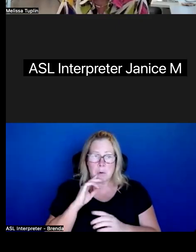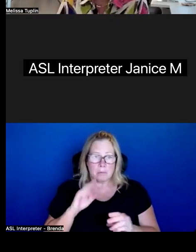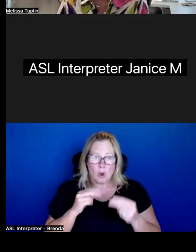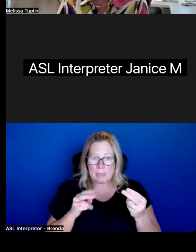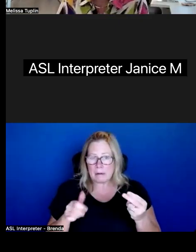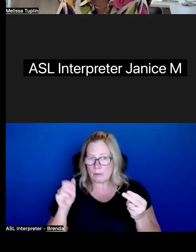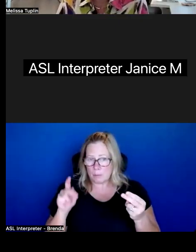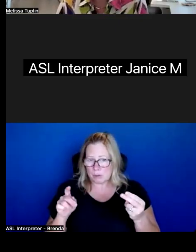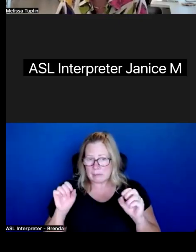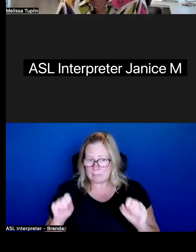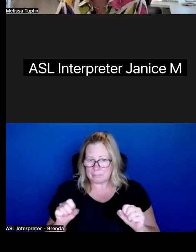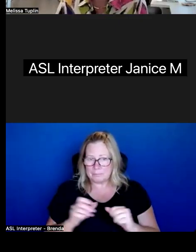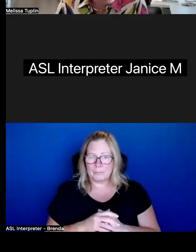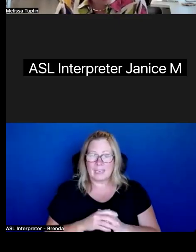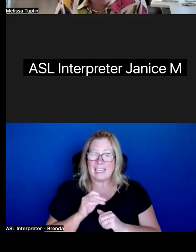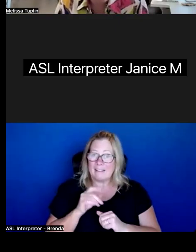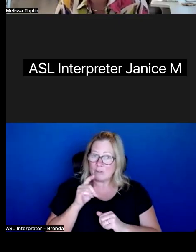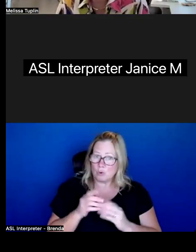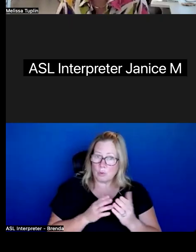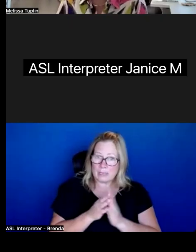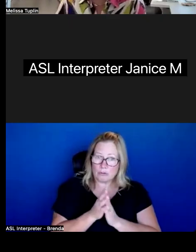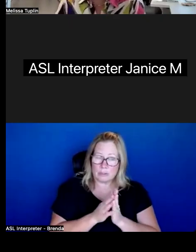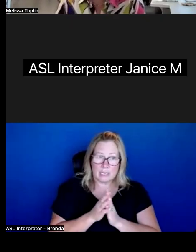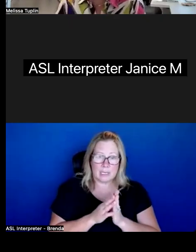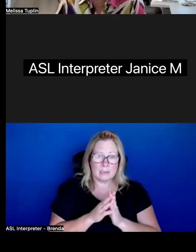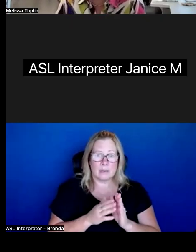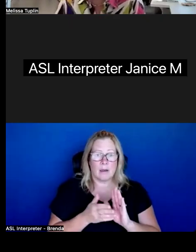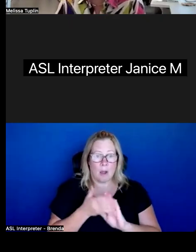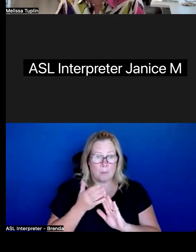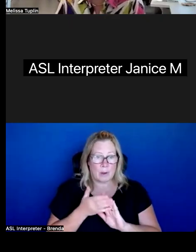If you are interested in assessing the operating grant program, you will be asked to commit to a